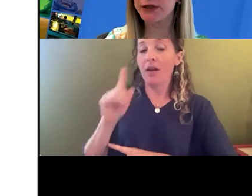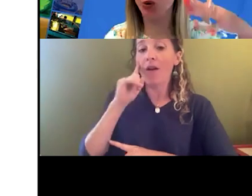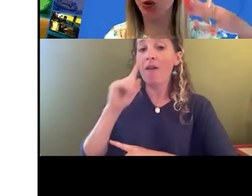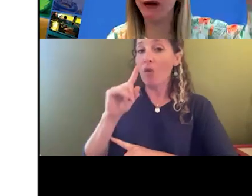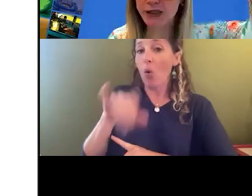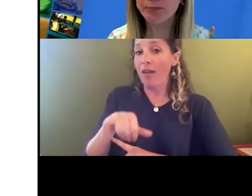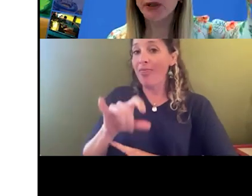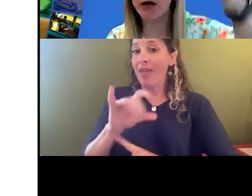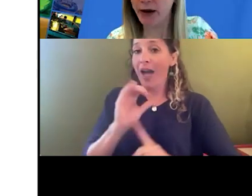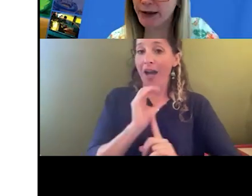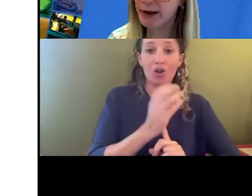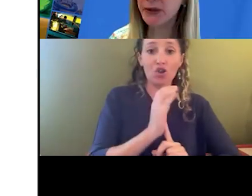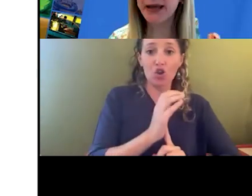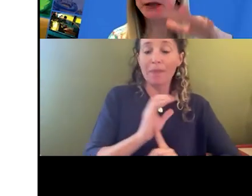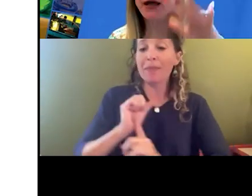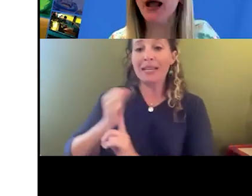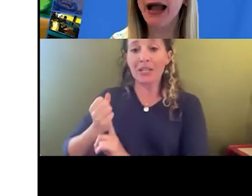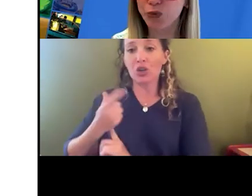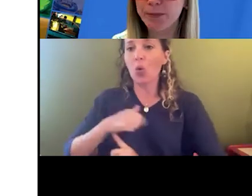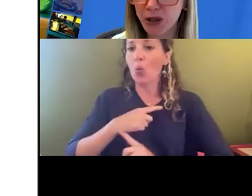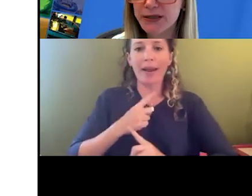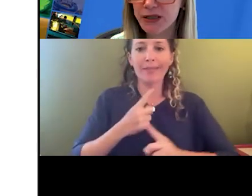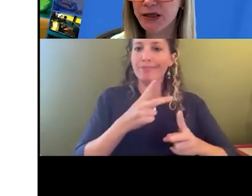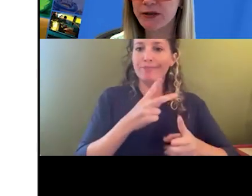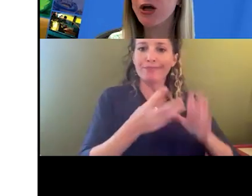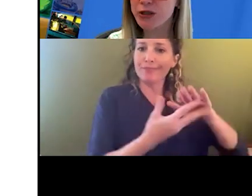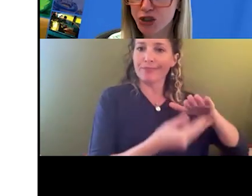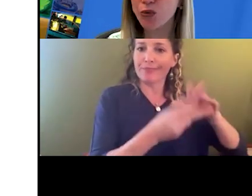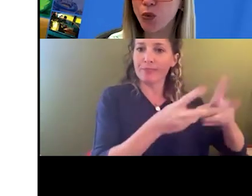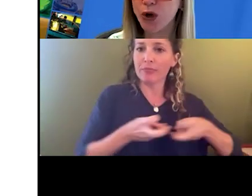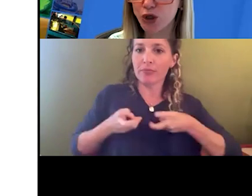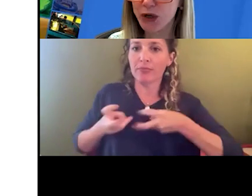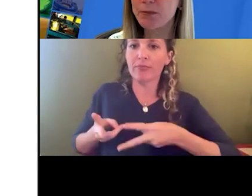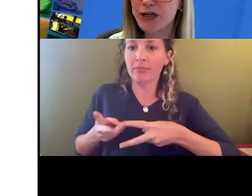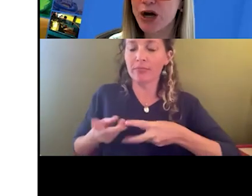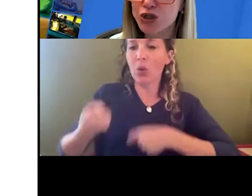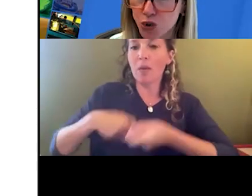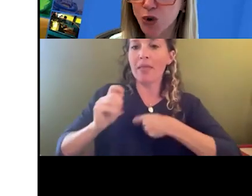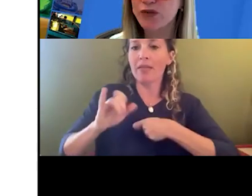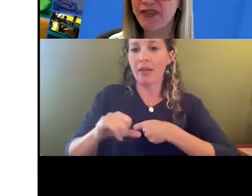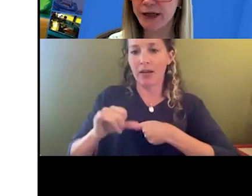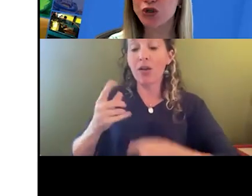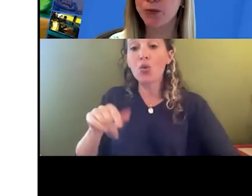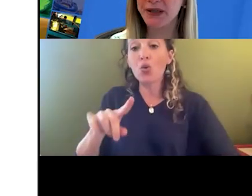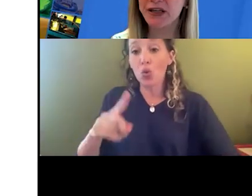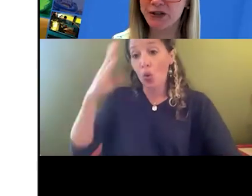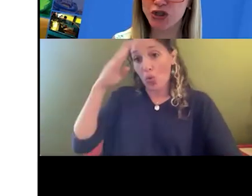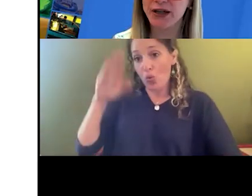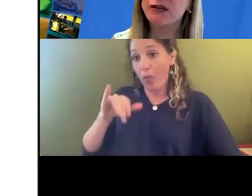so we simply cut in place and replaced it so you can be assured that that term and condition is